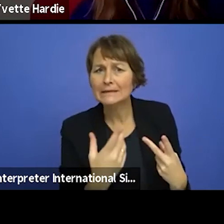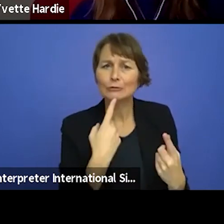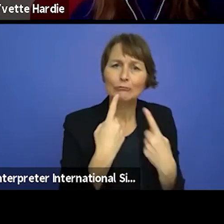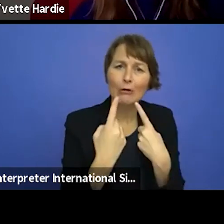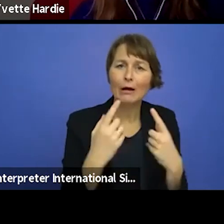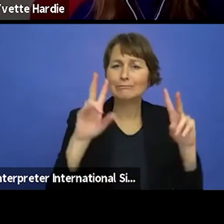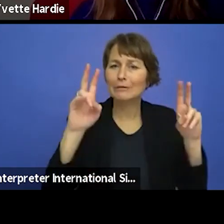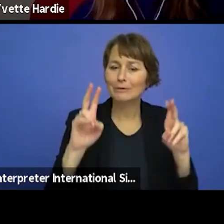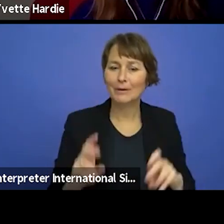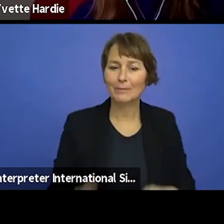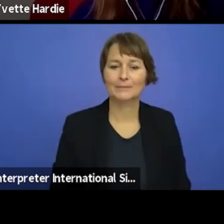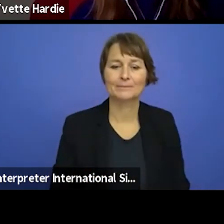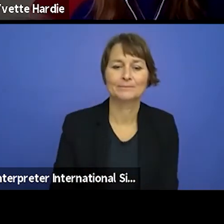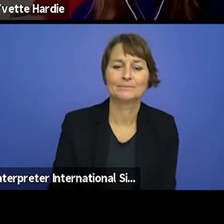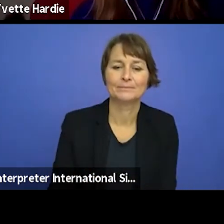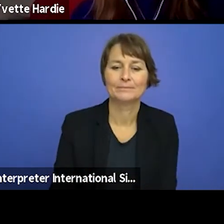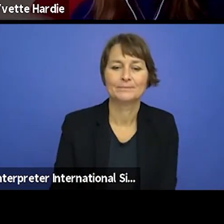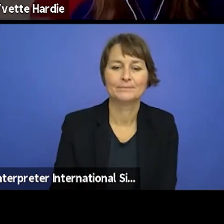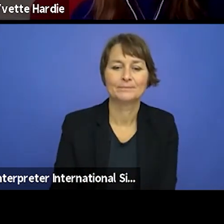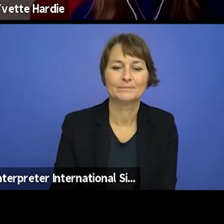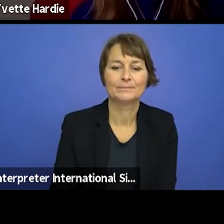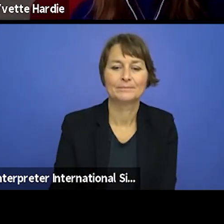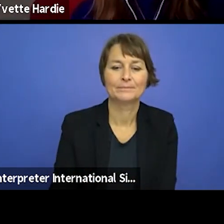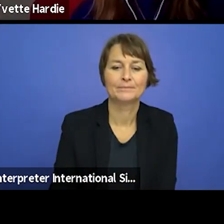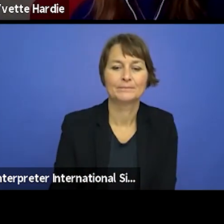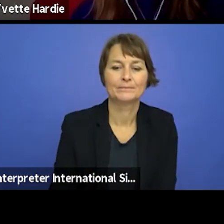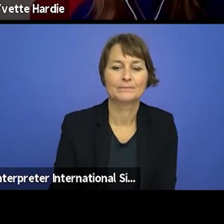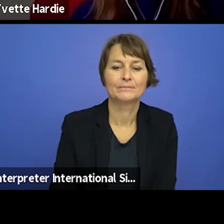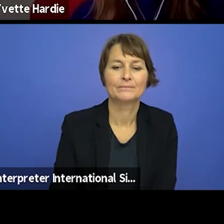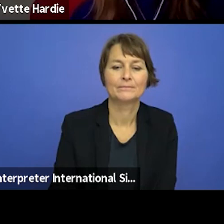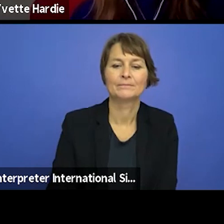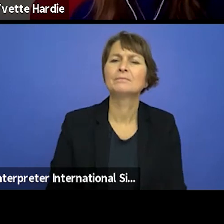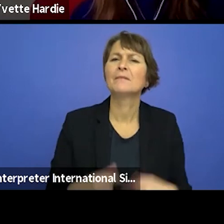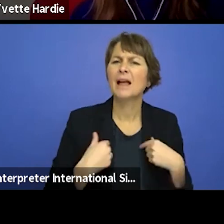I think demystification was a really good word that Yvette used in the beginning and I think